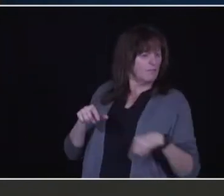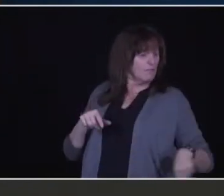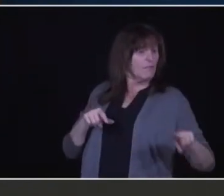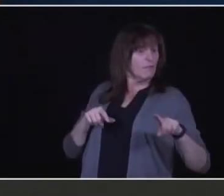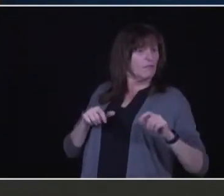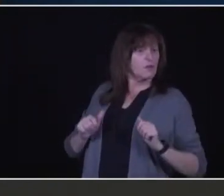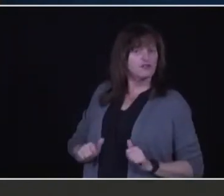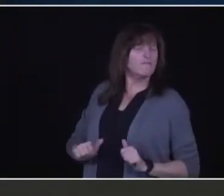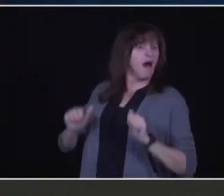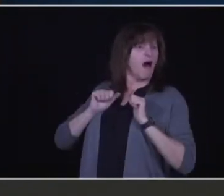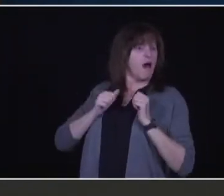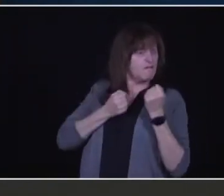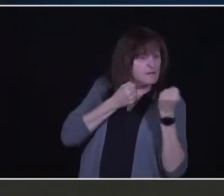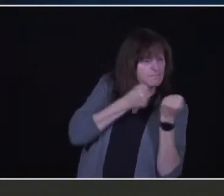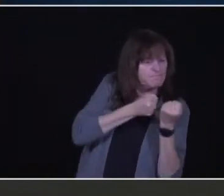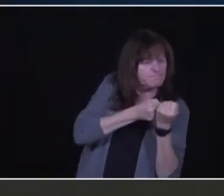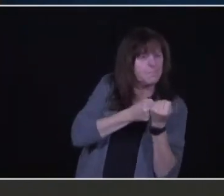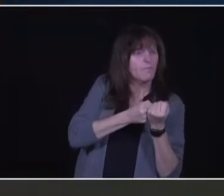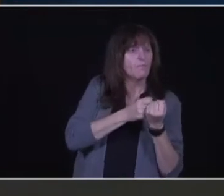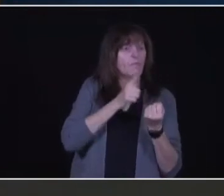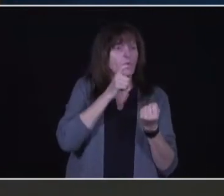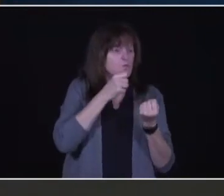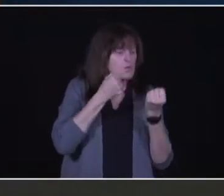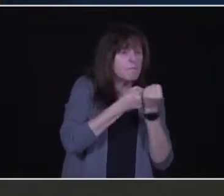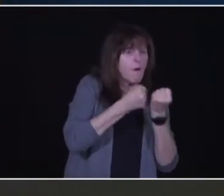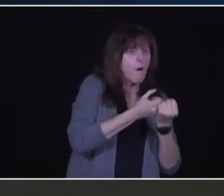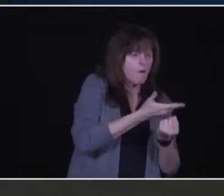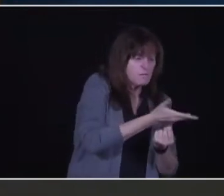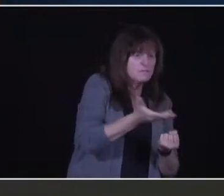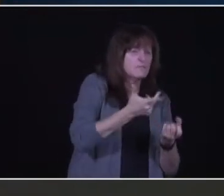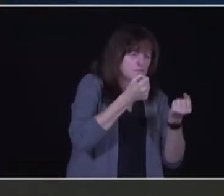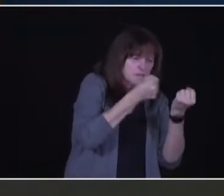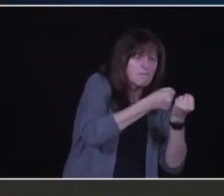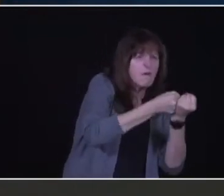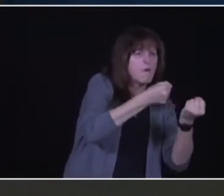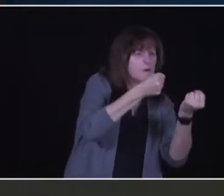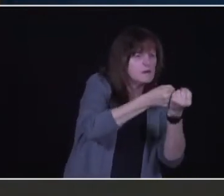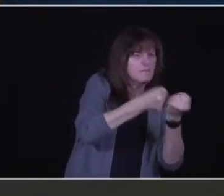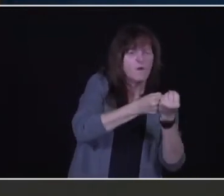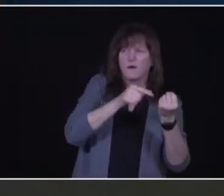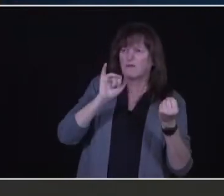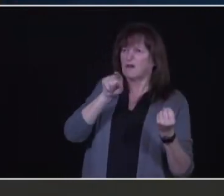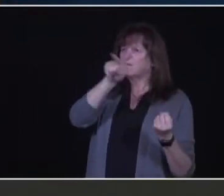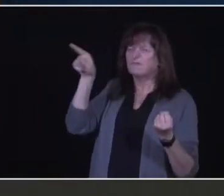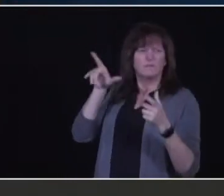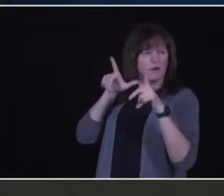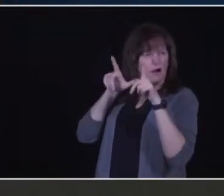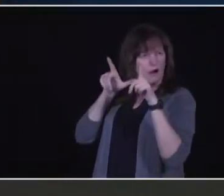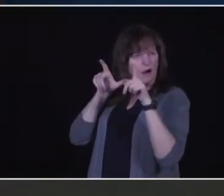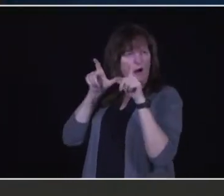against traffickers. With specific consideration for indigenous survivors. It increases penalties